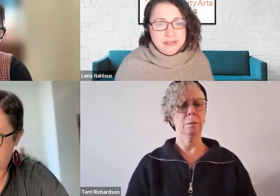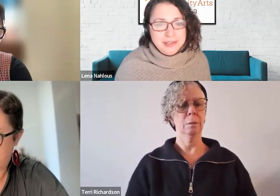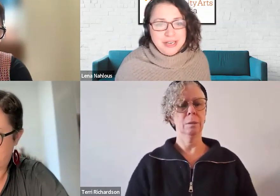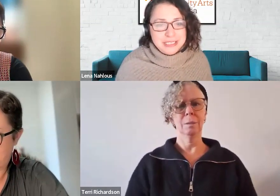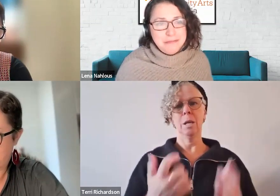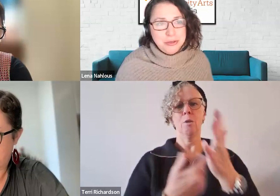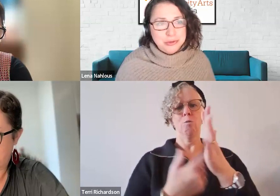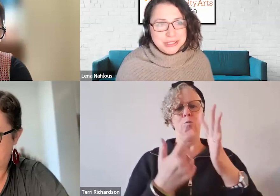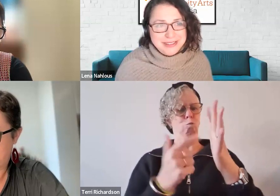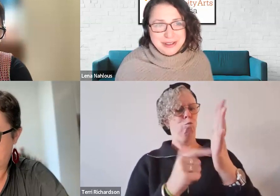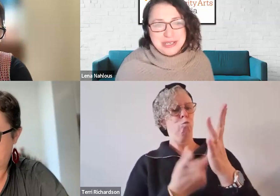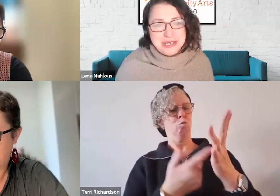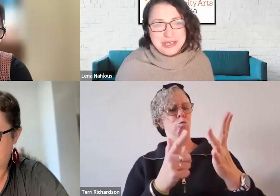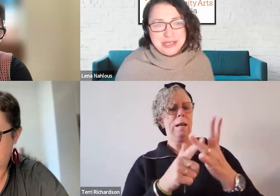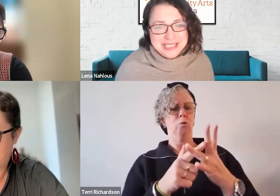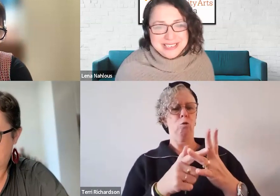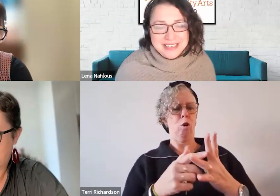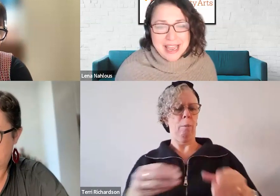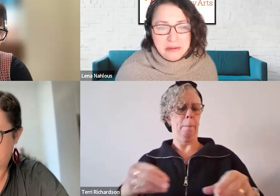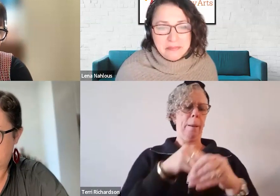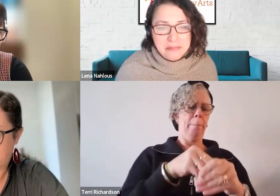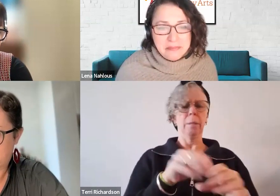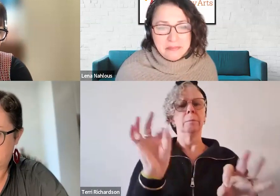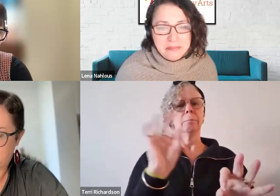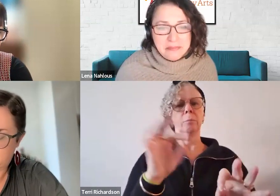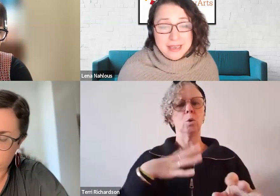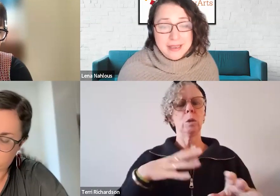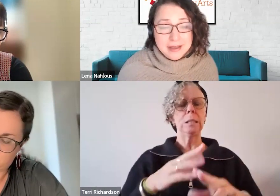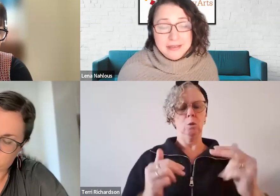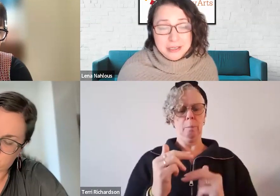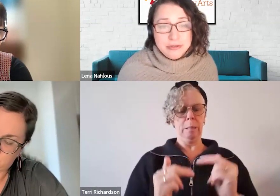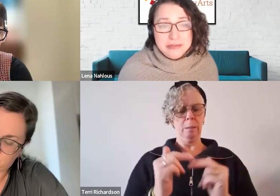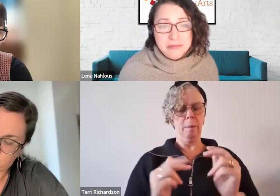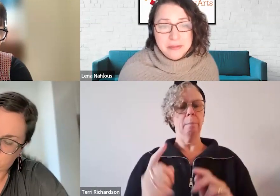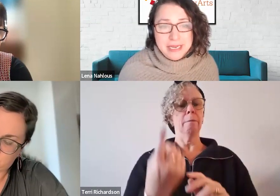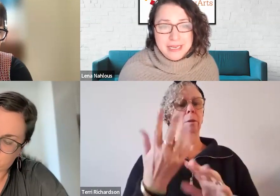You need to build those structures to be inclusive from the beginning.